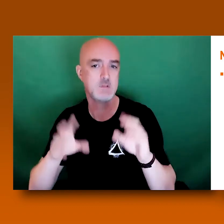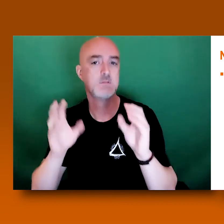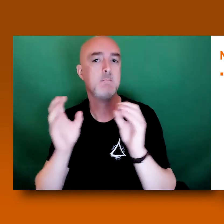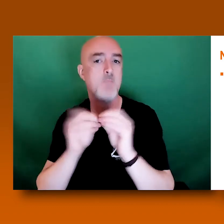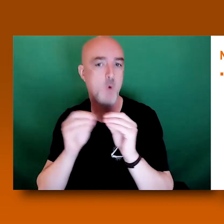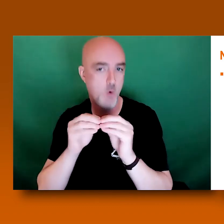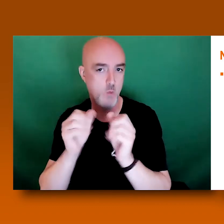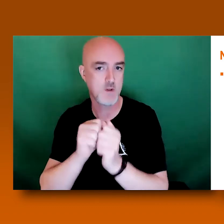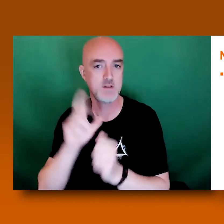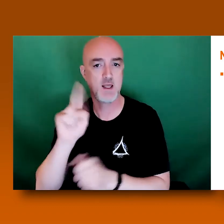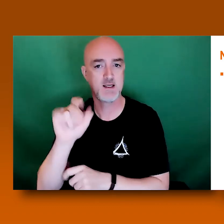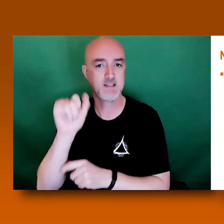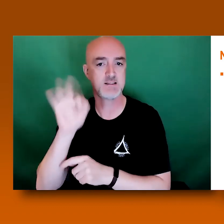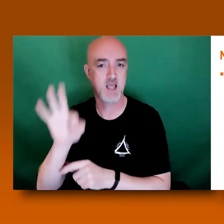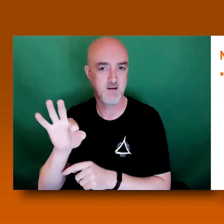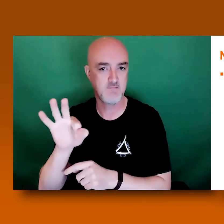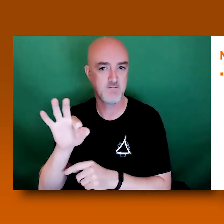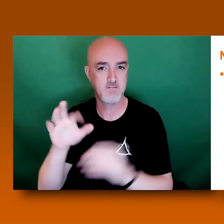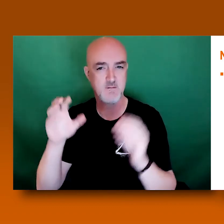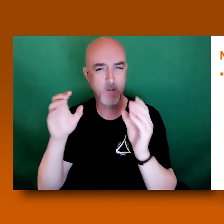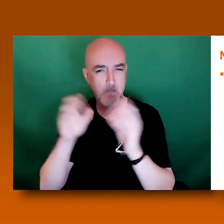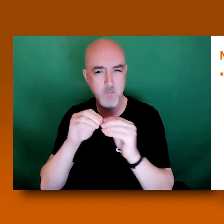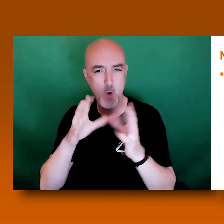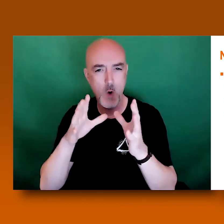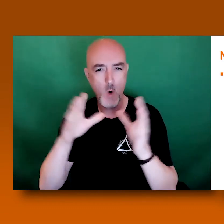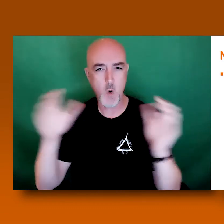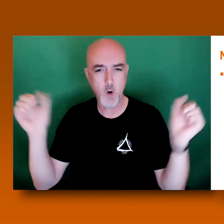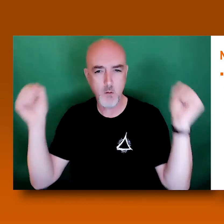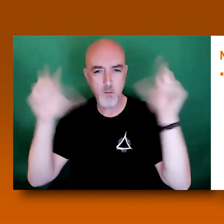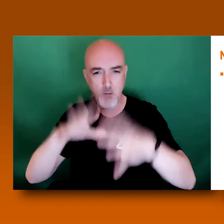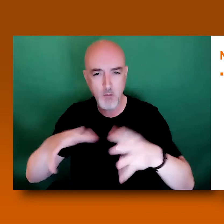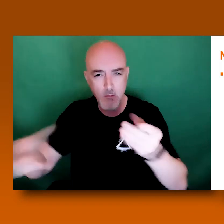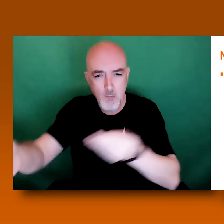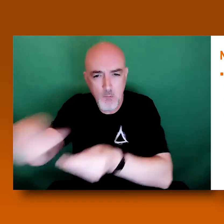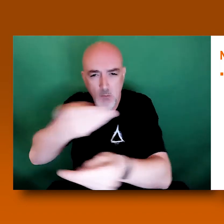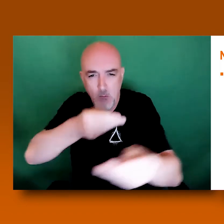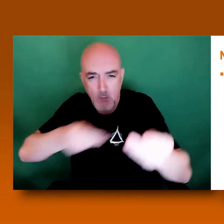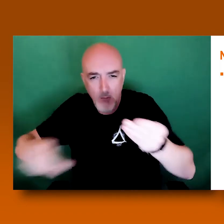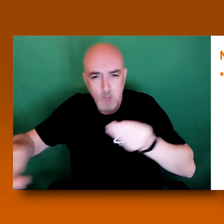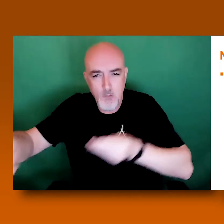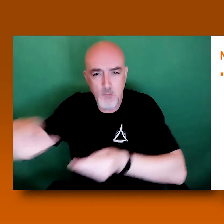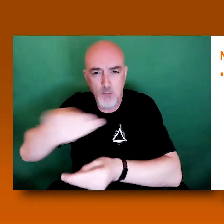different changes in scores. So--but there's a lot more information exchange